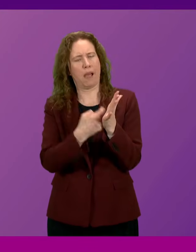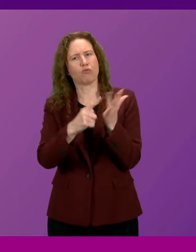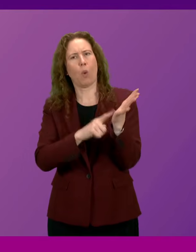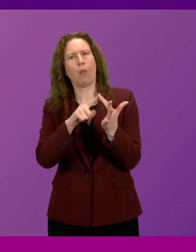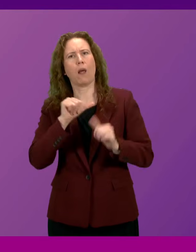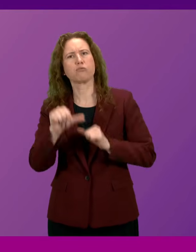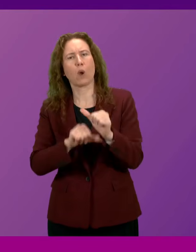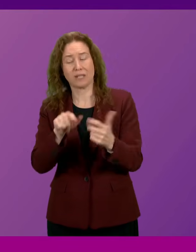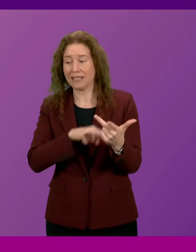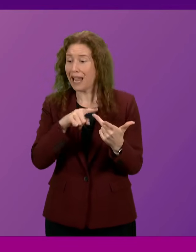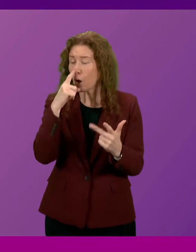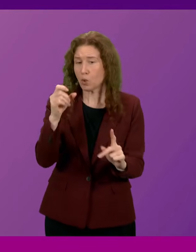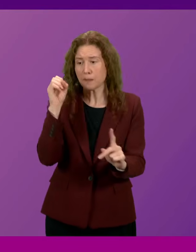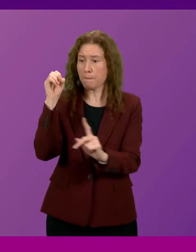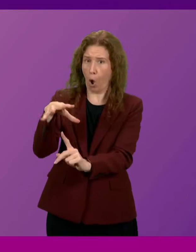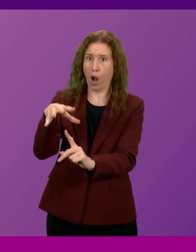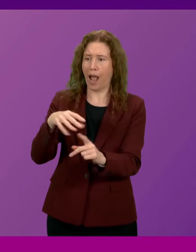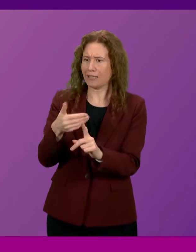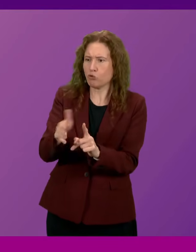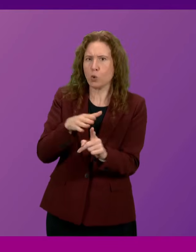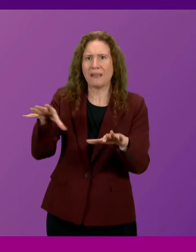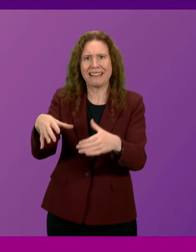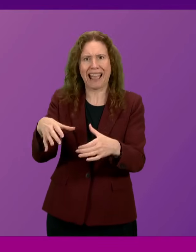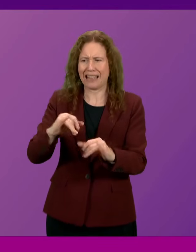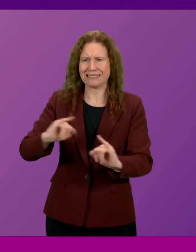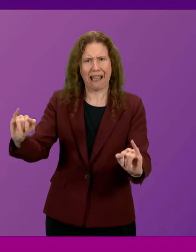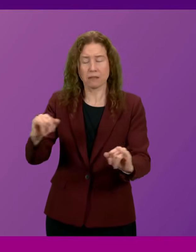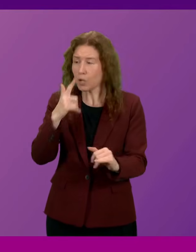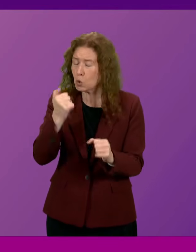could put a spotlight on the grooming gangs scandal. It could do so much more,